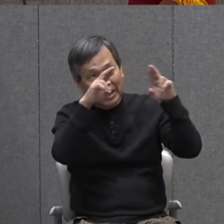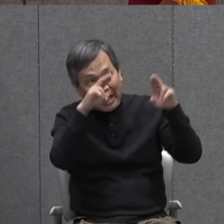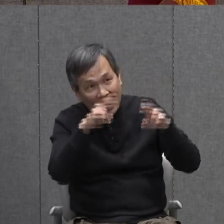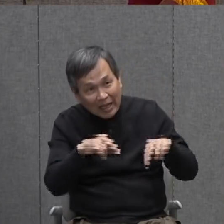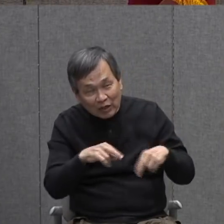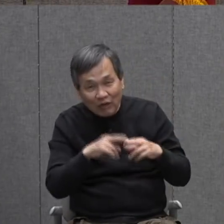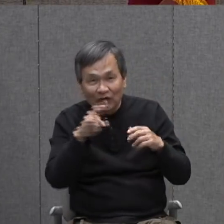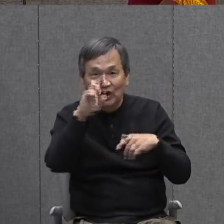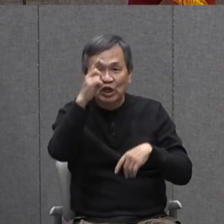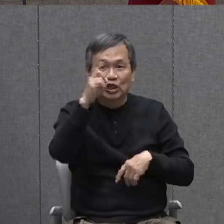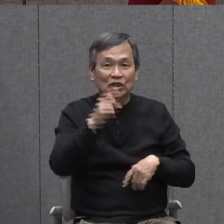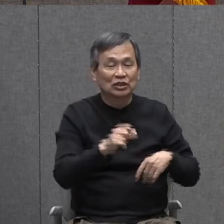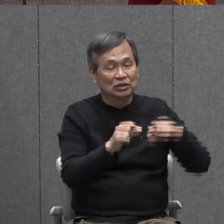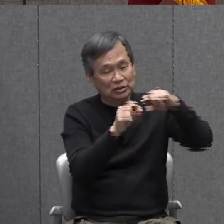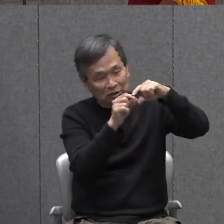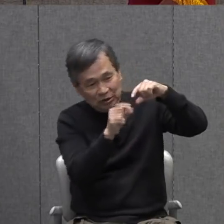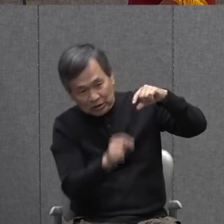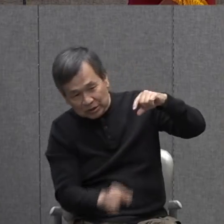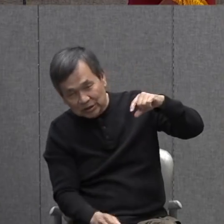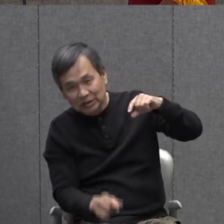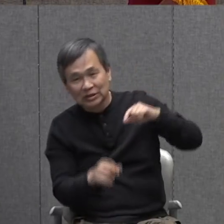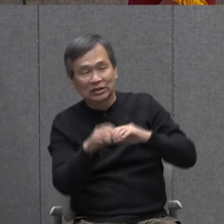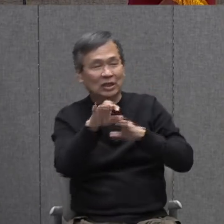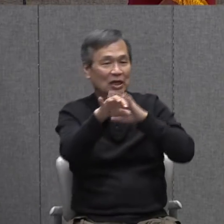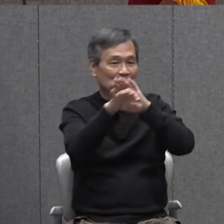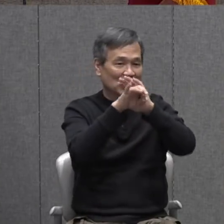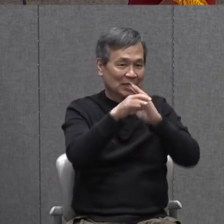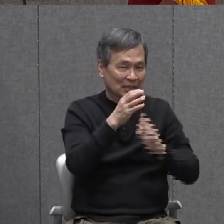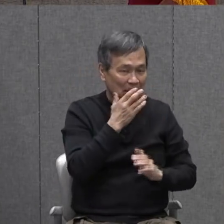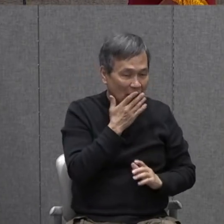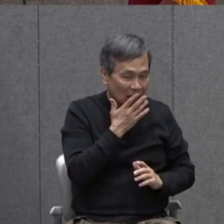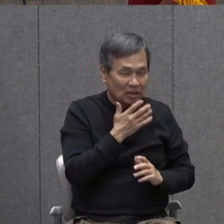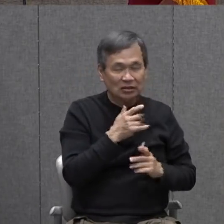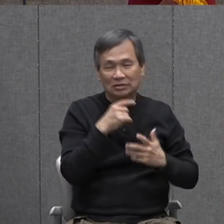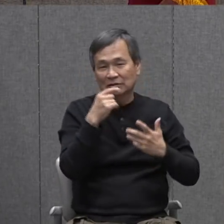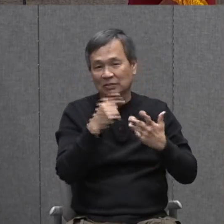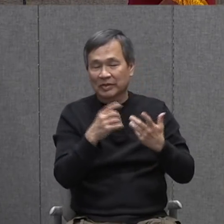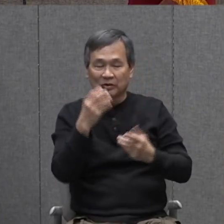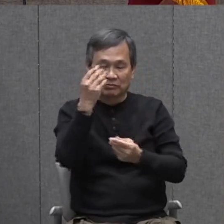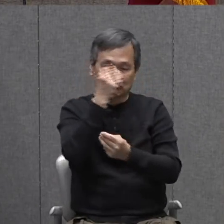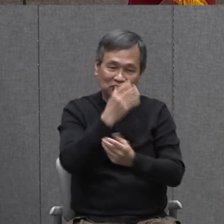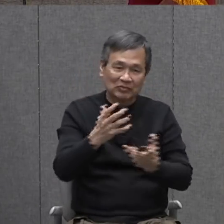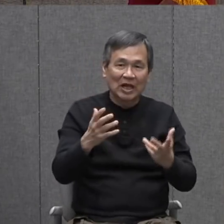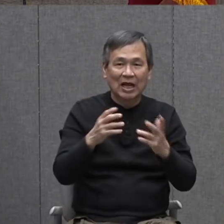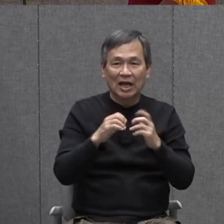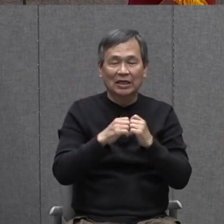Maybe you would describe it saying I picked these colors. Maybe you want to describe those textures.